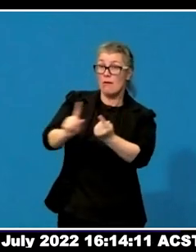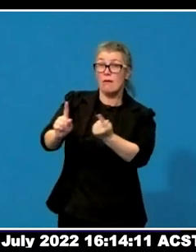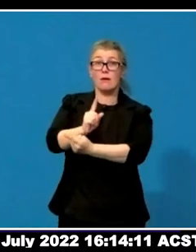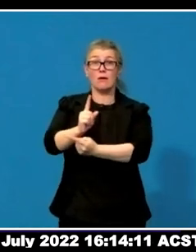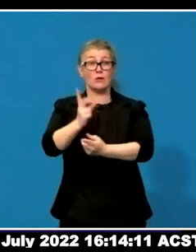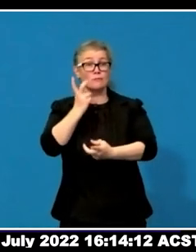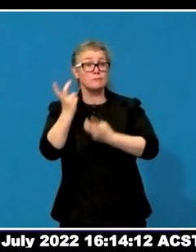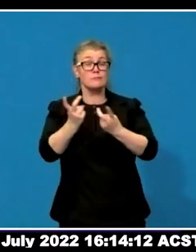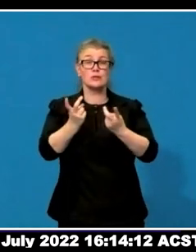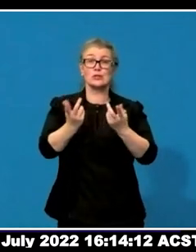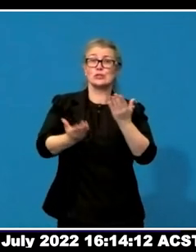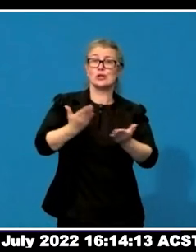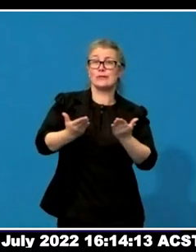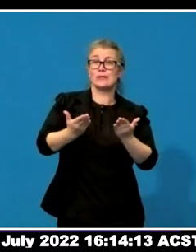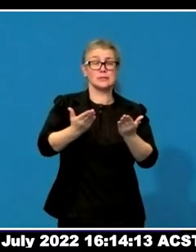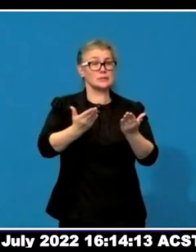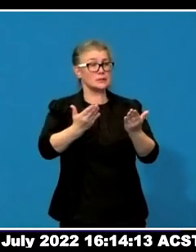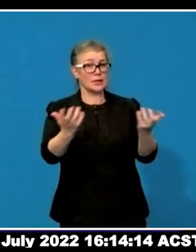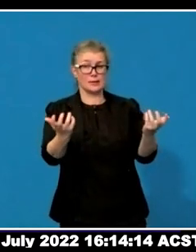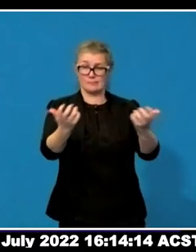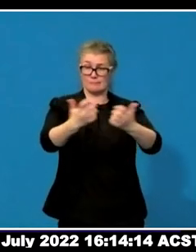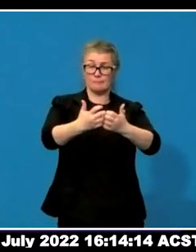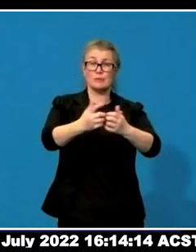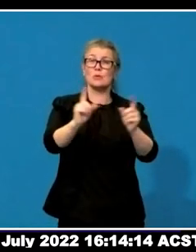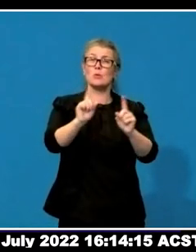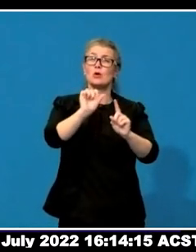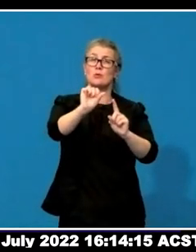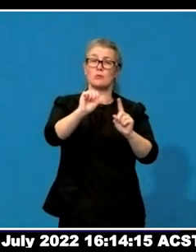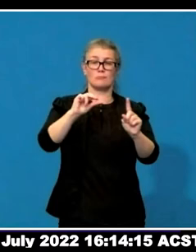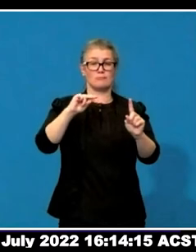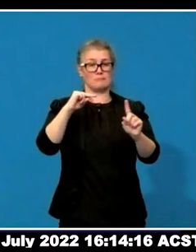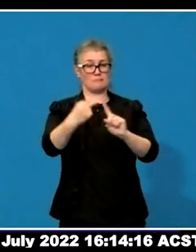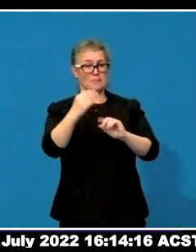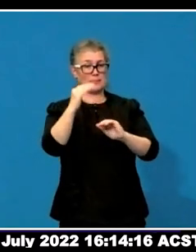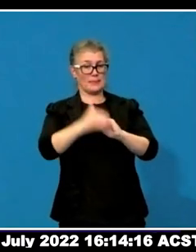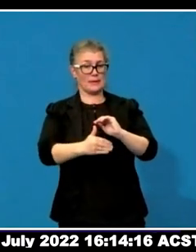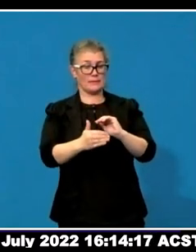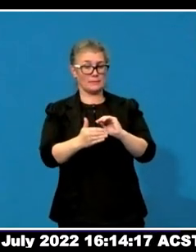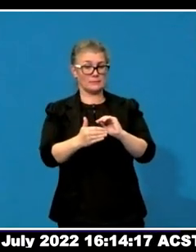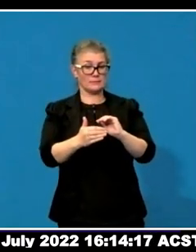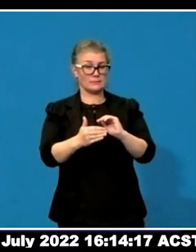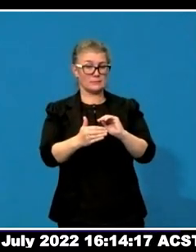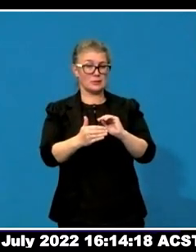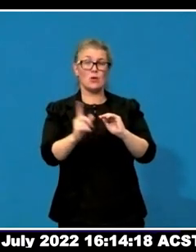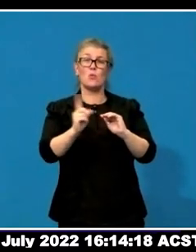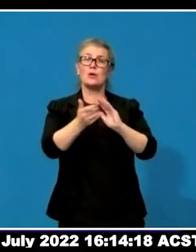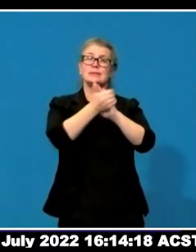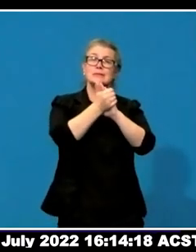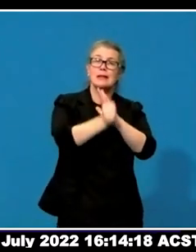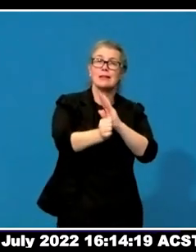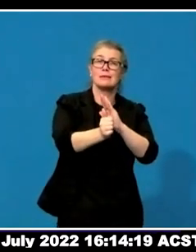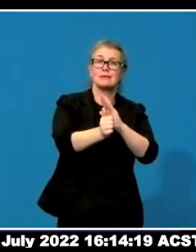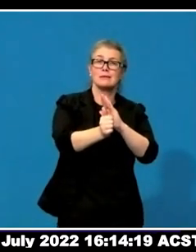your perspective on the tools and the skills that non-Indigenous people particularly need